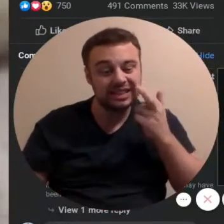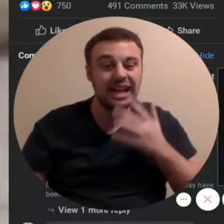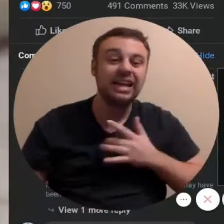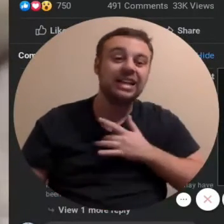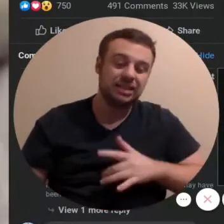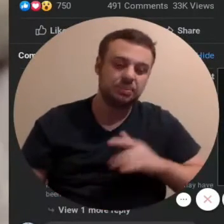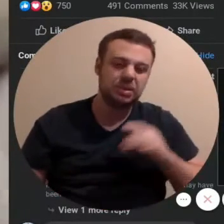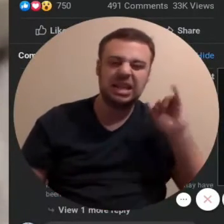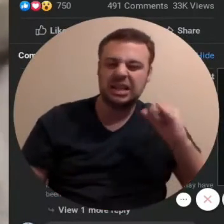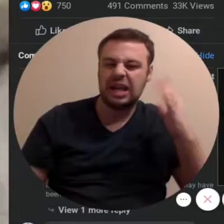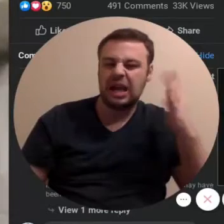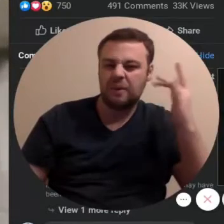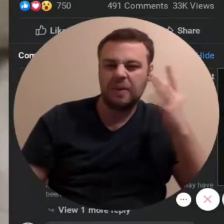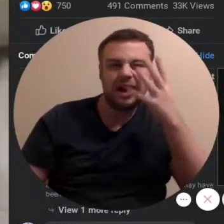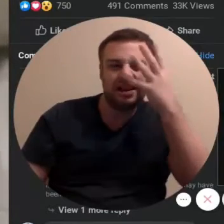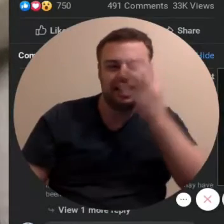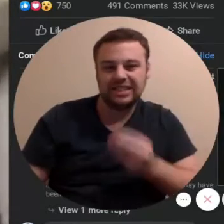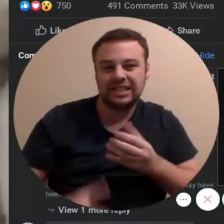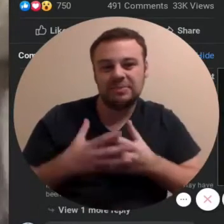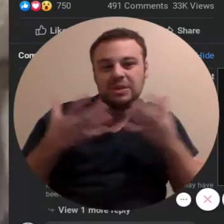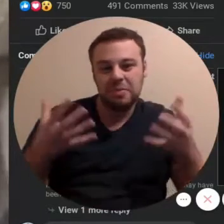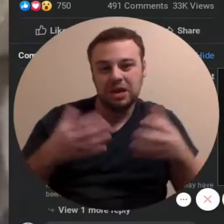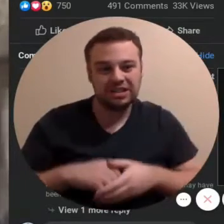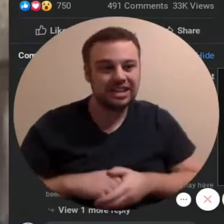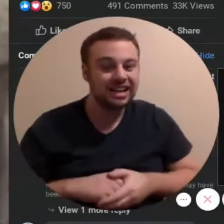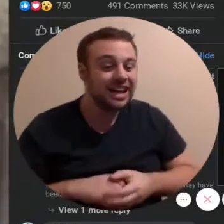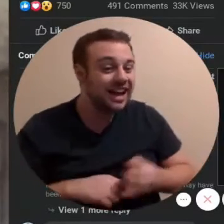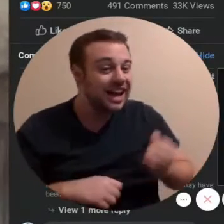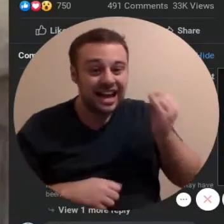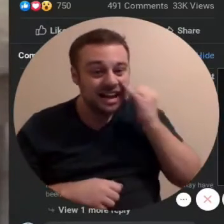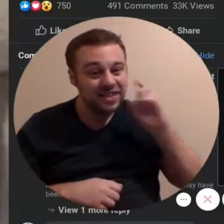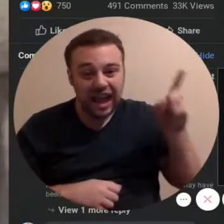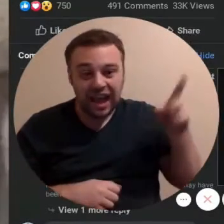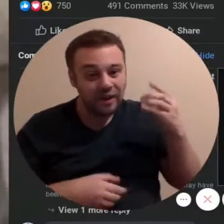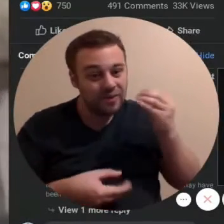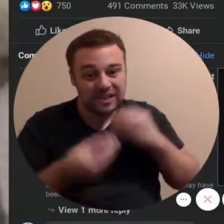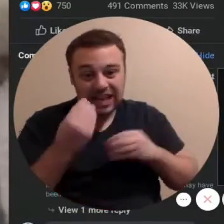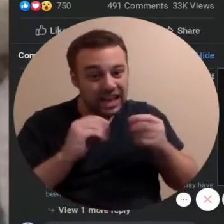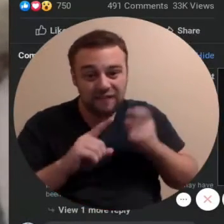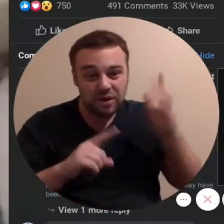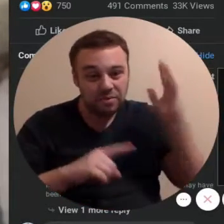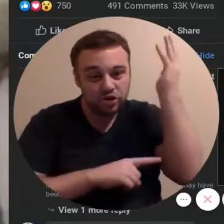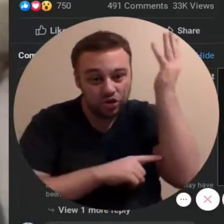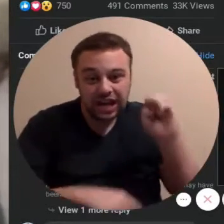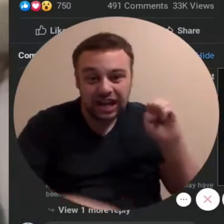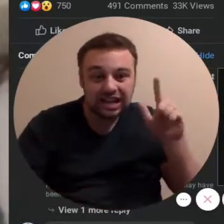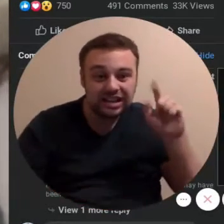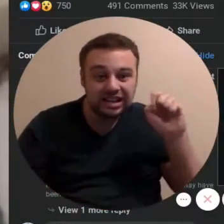primarily just leaves, they have to sleep a lot- in order to just keep the energy